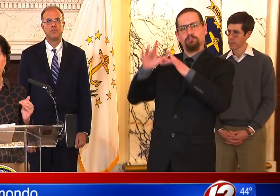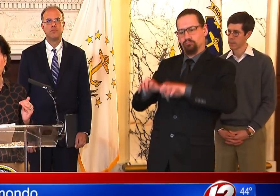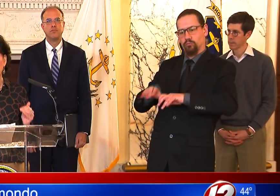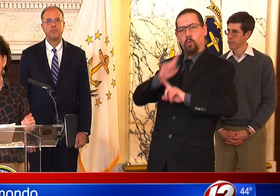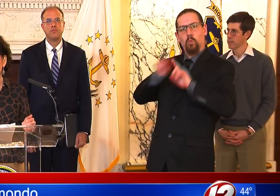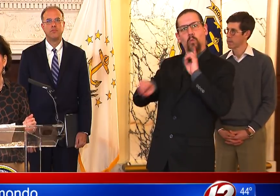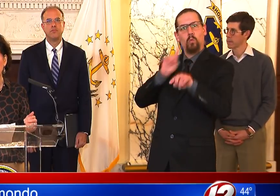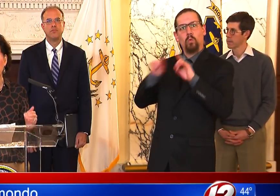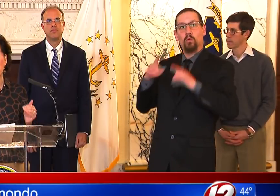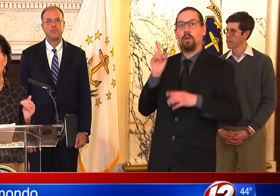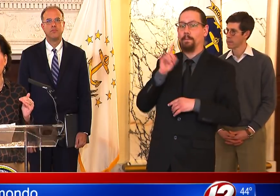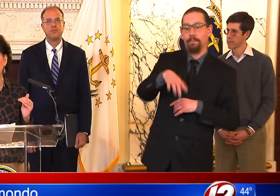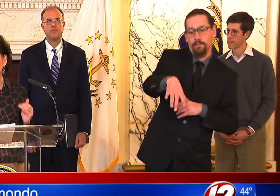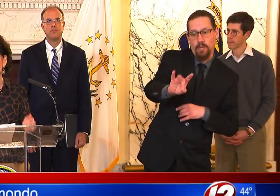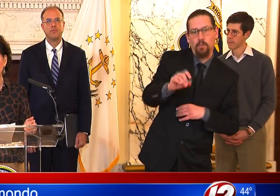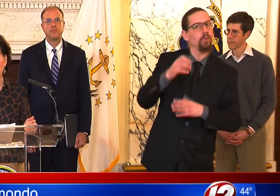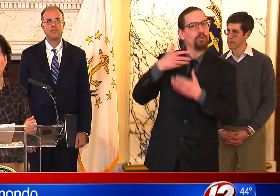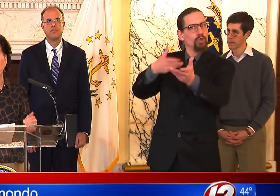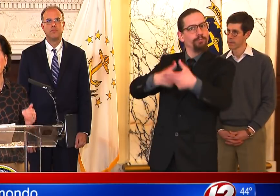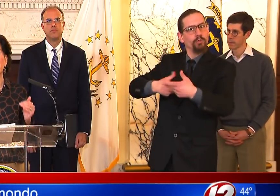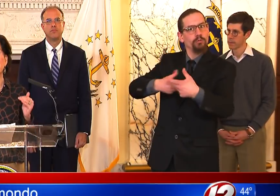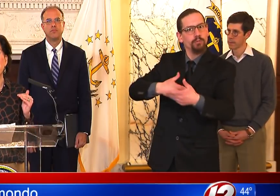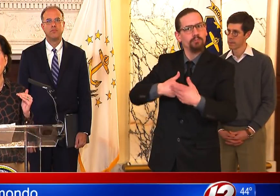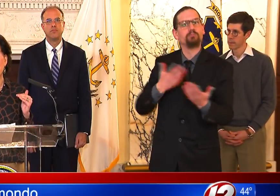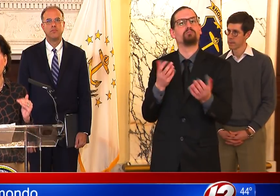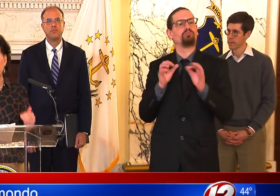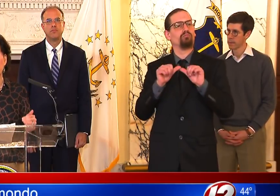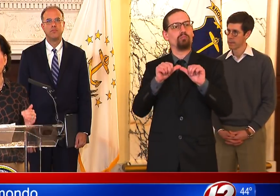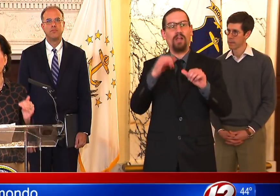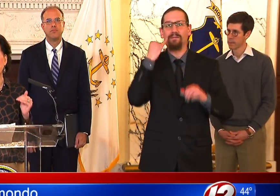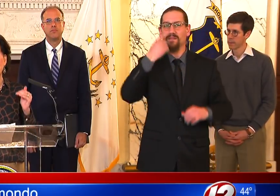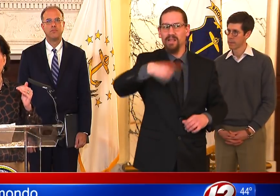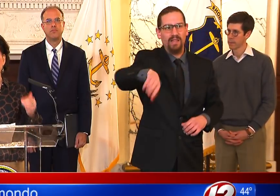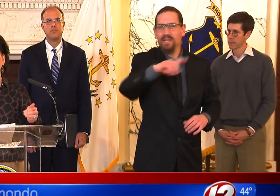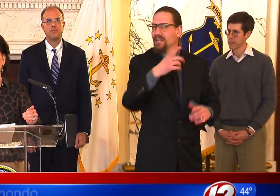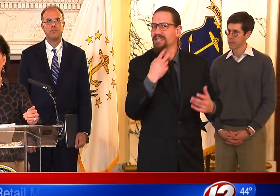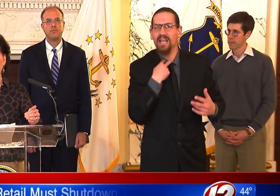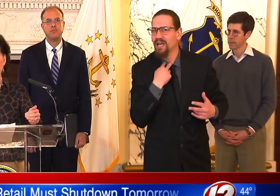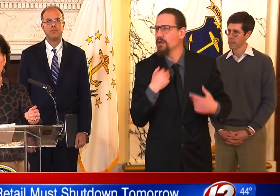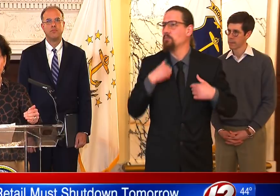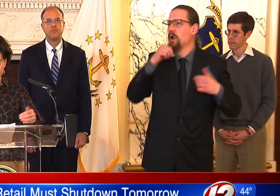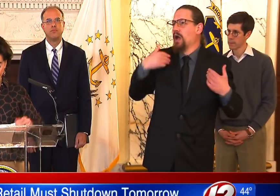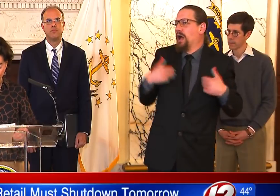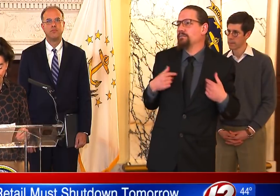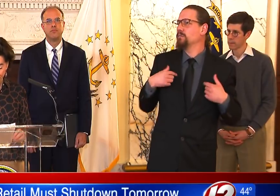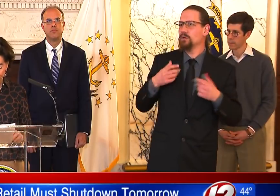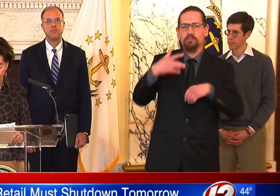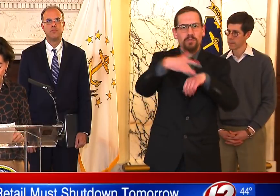SELL ANYTHING ONLINE, I DO NOT HAVE A WEBSITE, CALL 521-HELP.